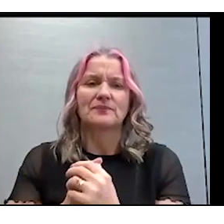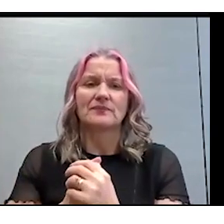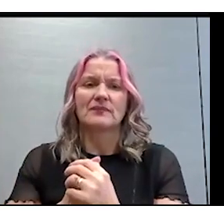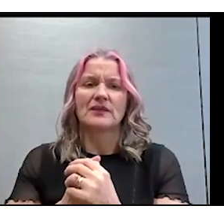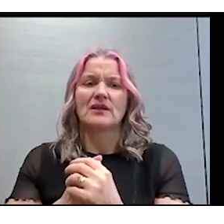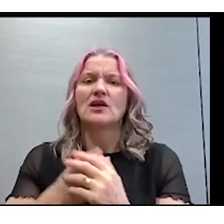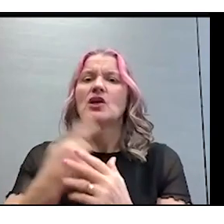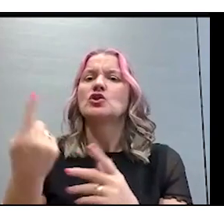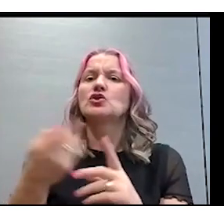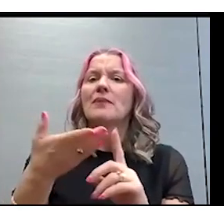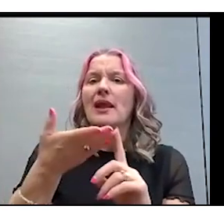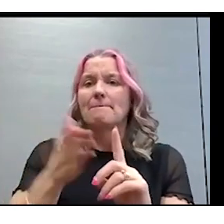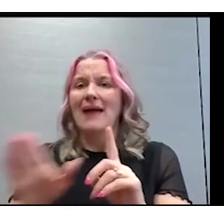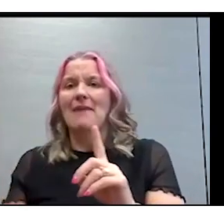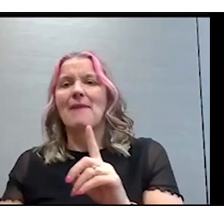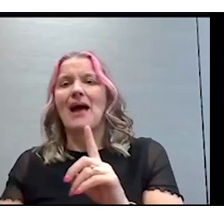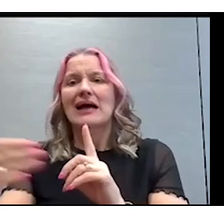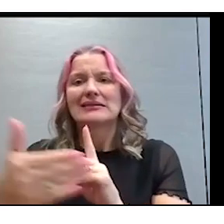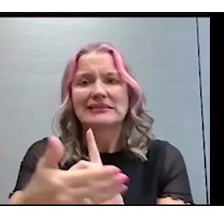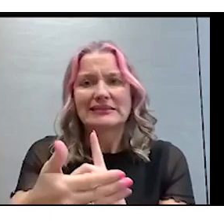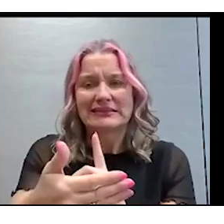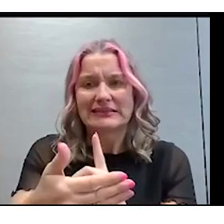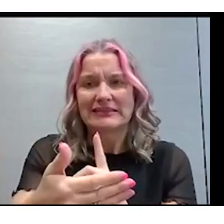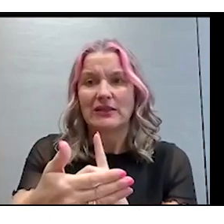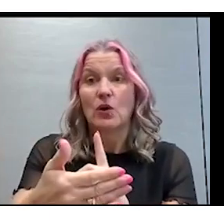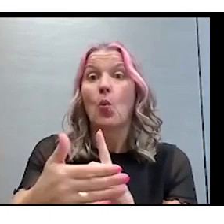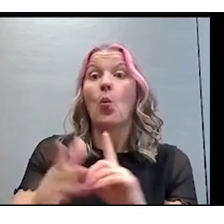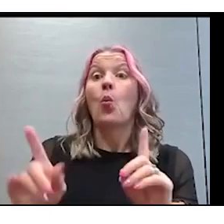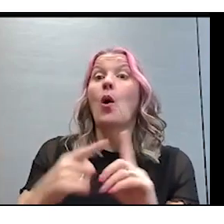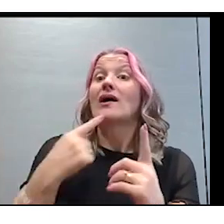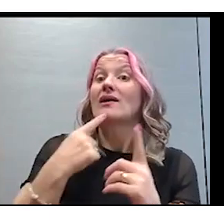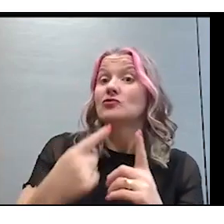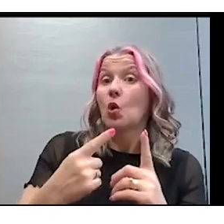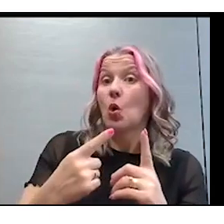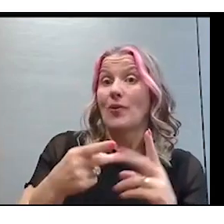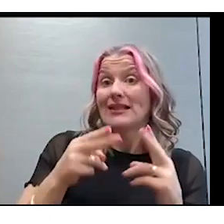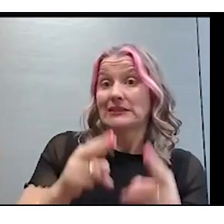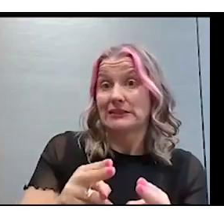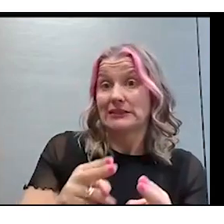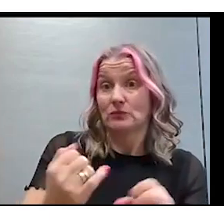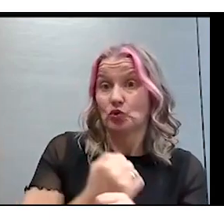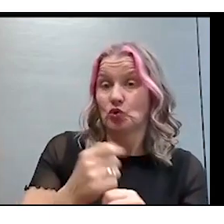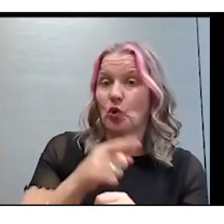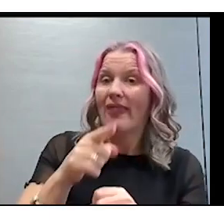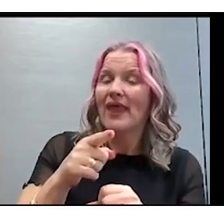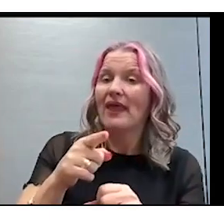who bypasses what you have told the system to do and teaches this to do something else.